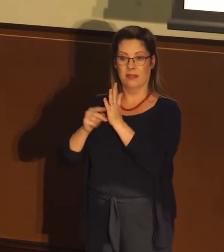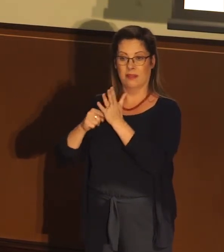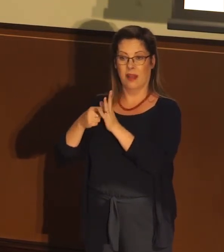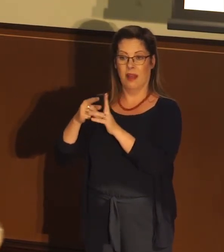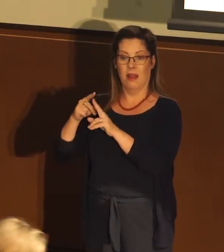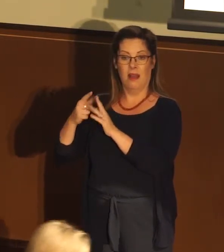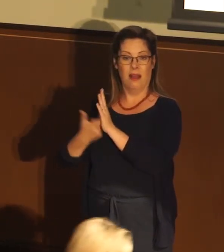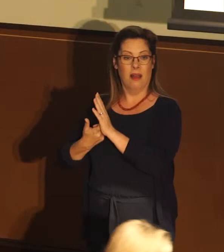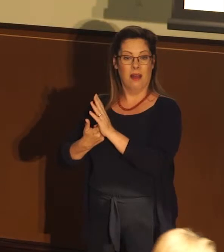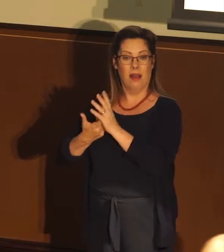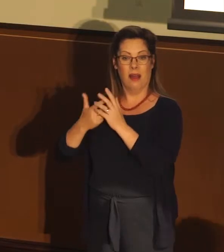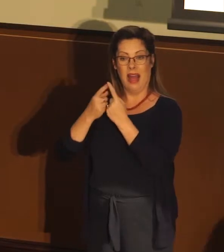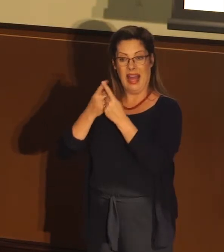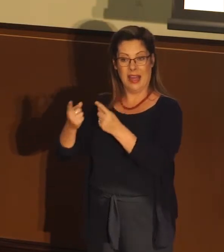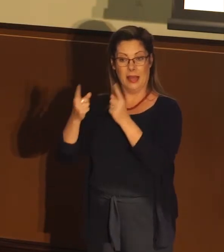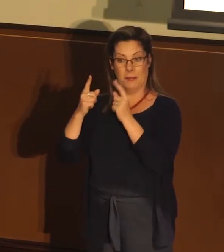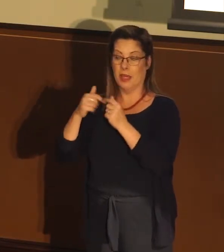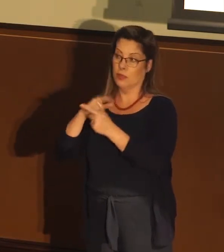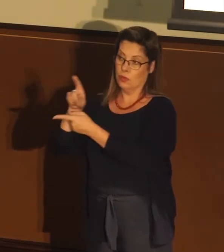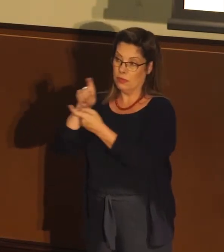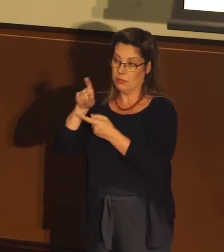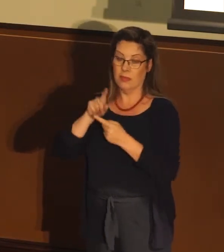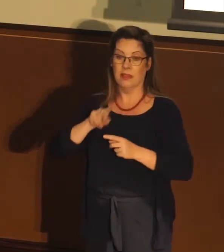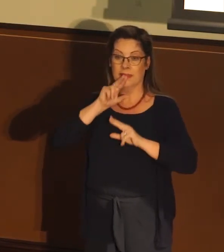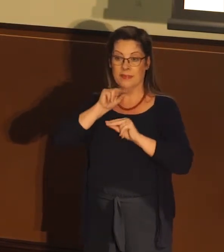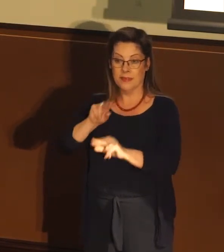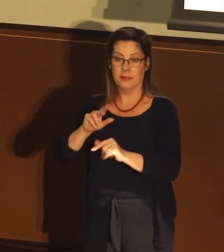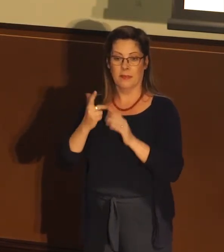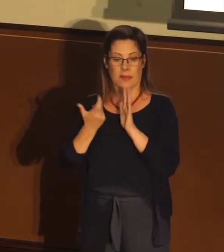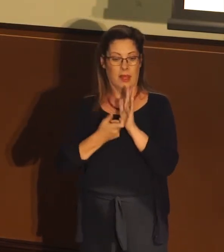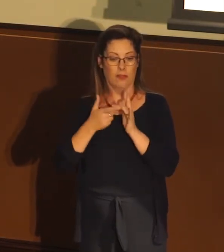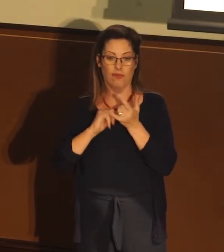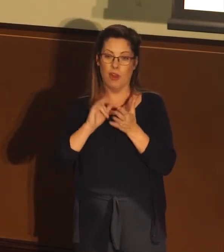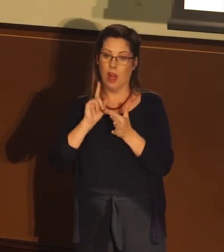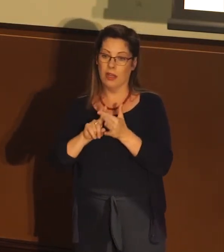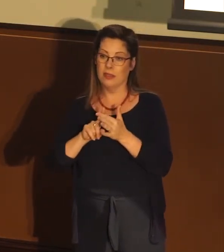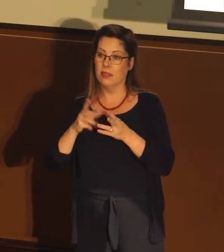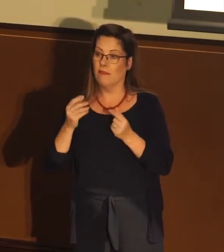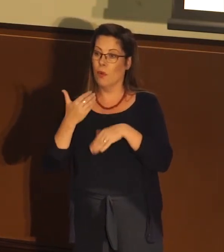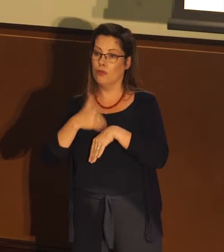We also have an affiliation with Rise Up, the New South Wales Police Force for troubled youth as well.